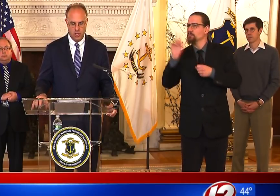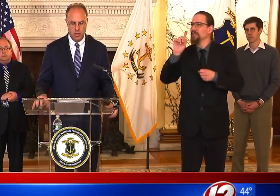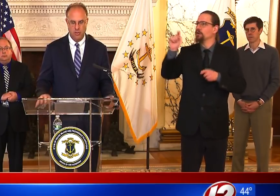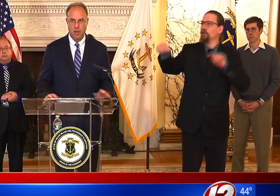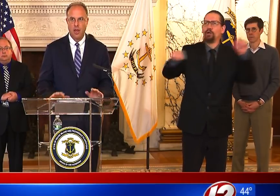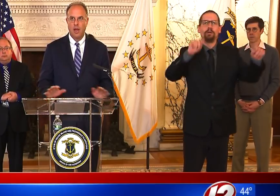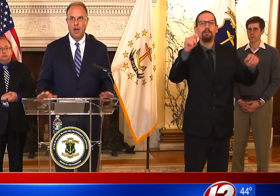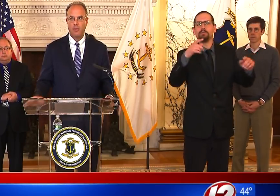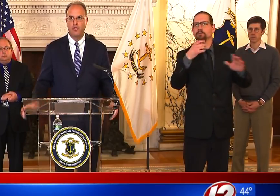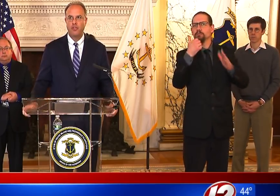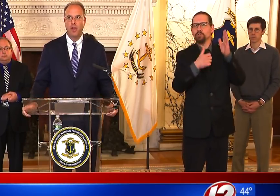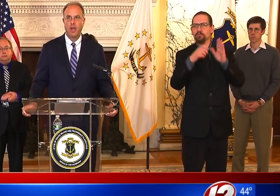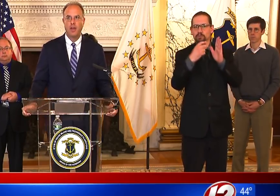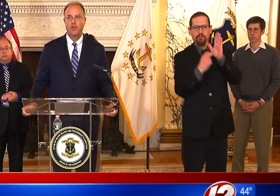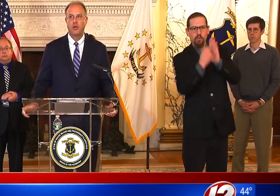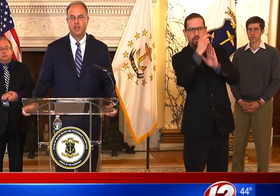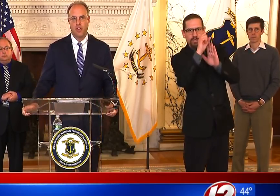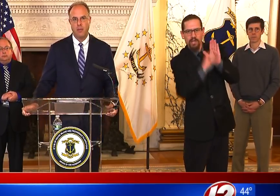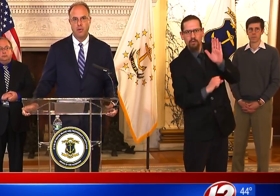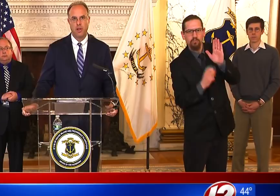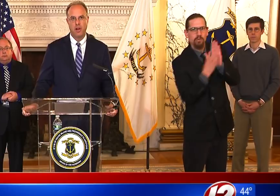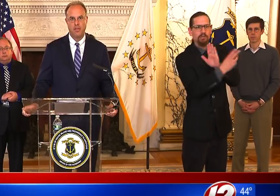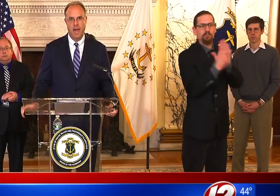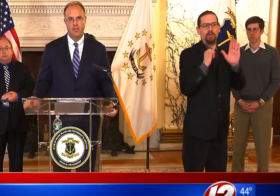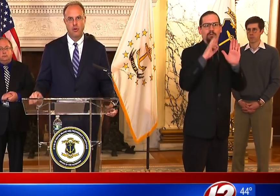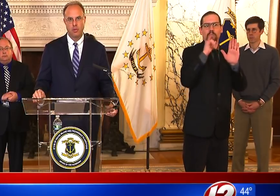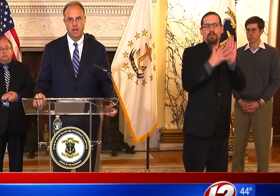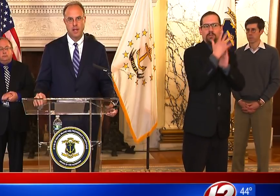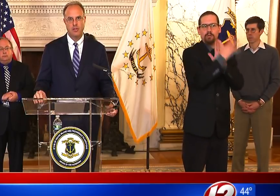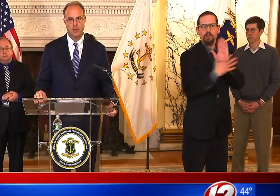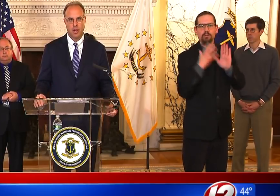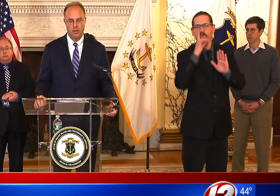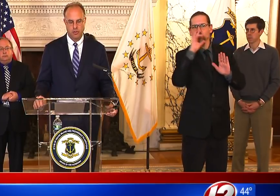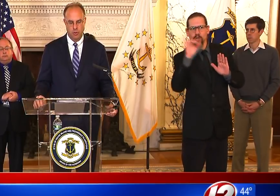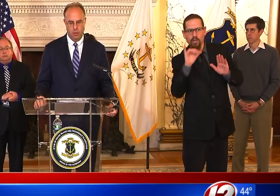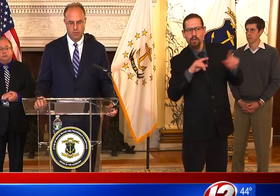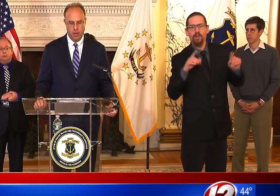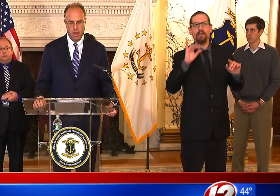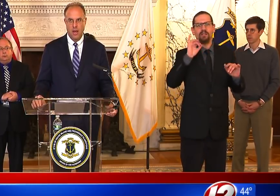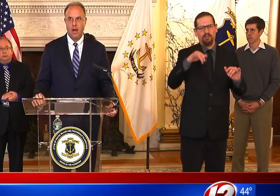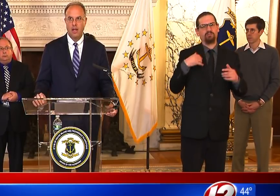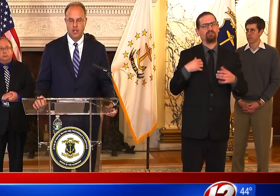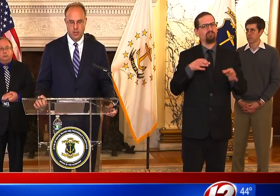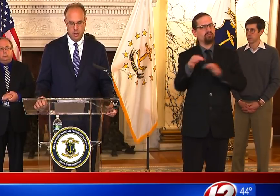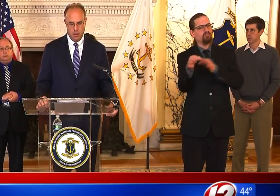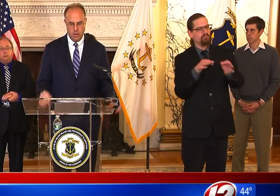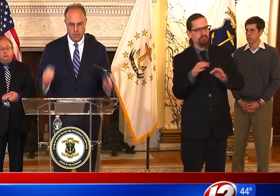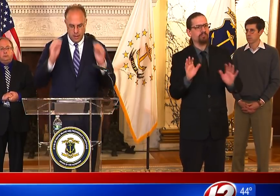THE CONTEXT OF THE REGION AND COUNTRY IN TERMS OF CLOSURES AND OTHER BUSINESS RELATED DECISIONS.